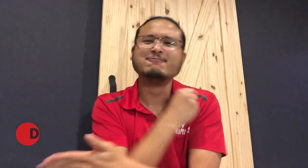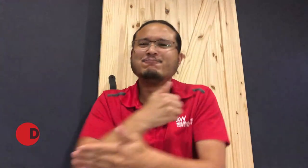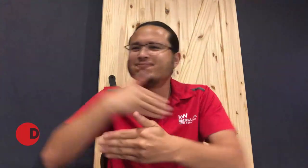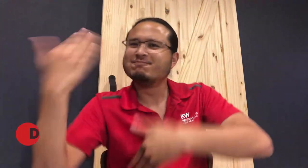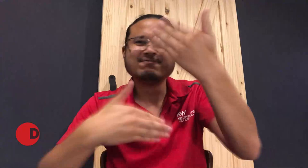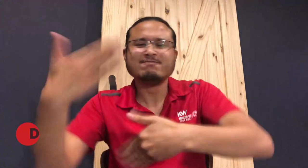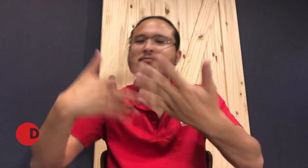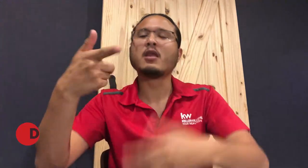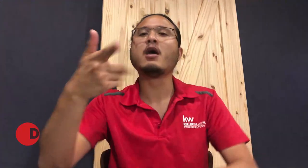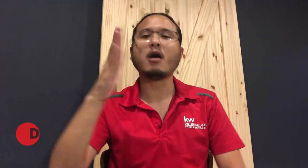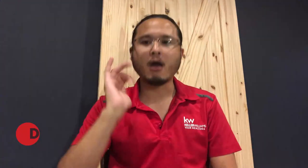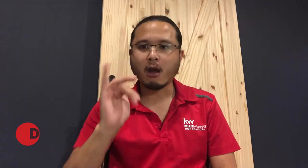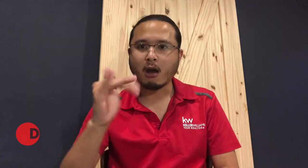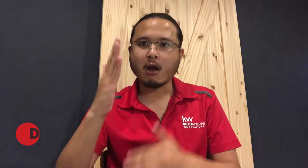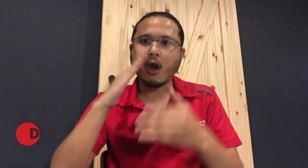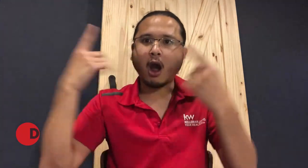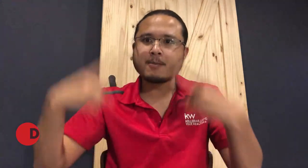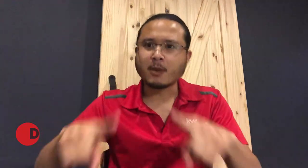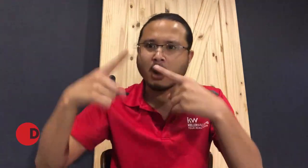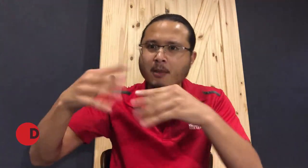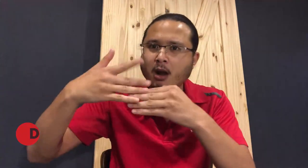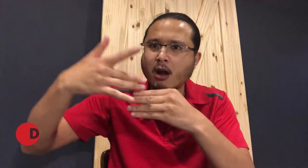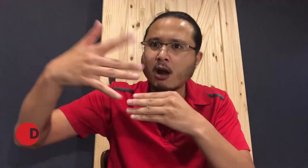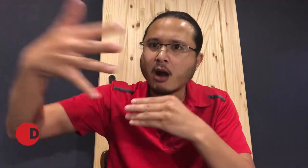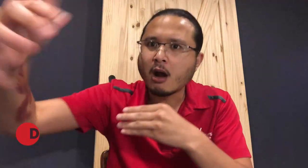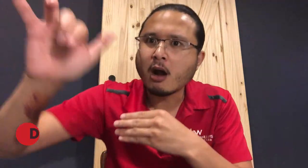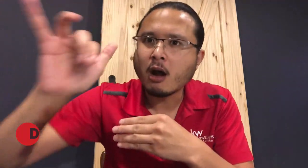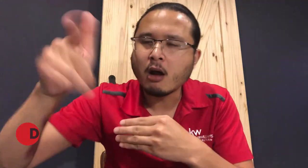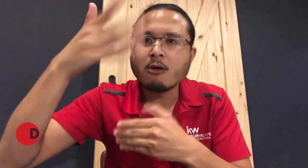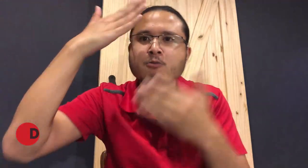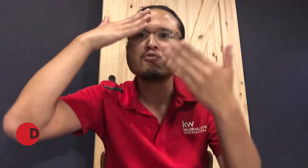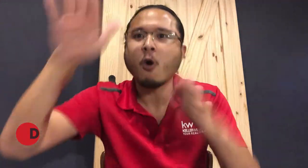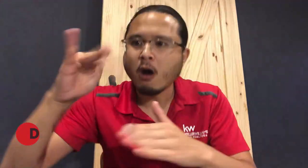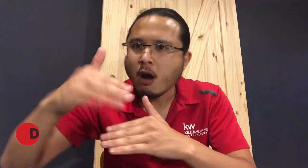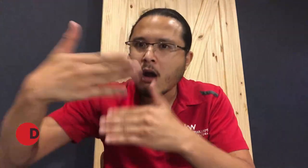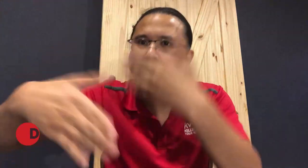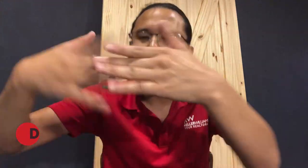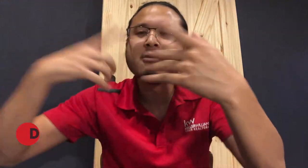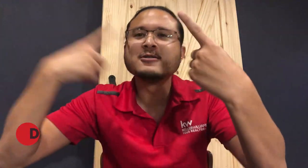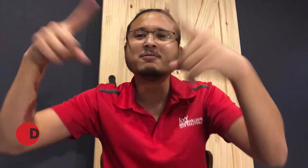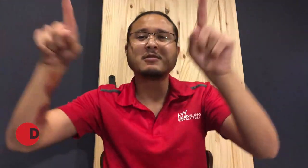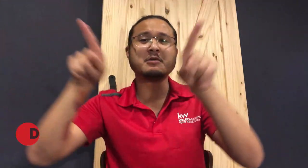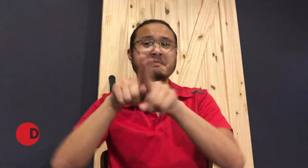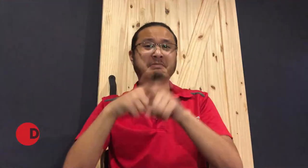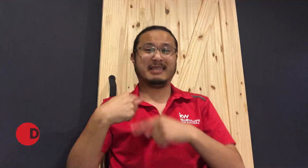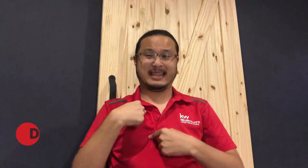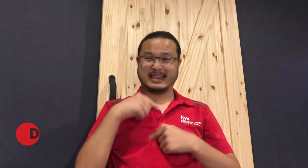you need to see things happen or you would not know how to succeed...